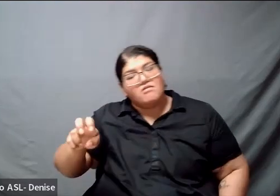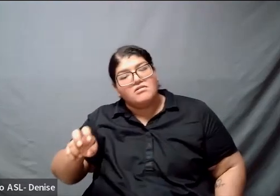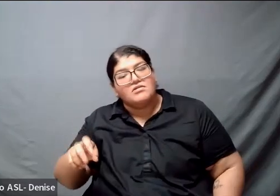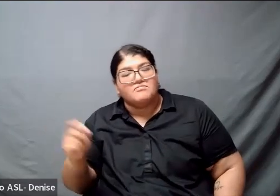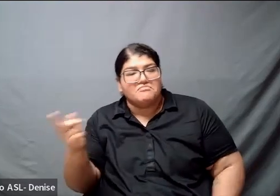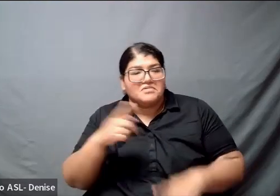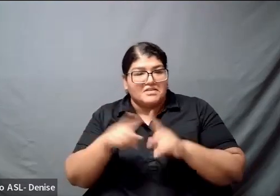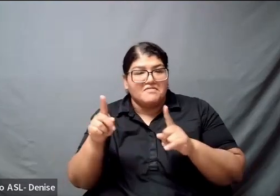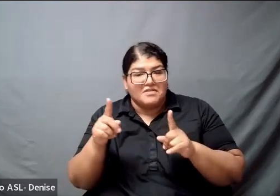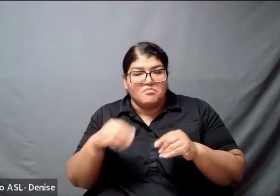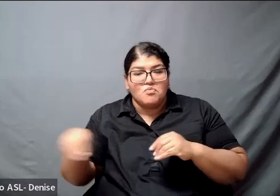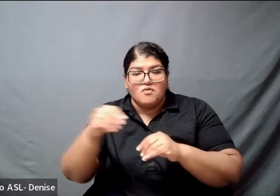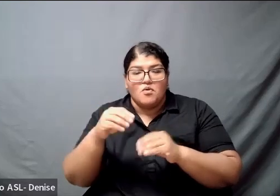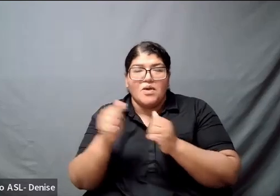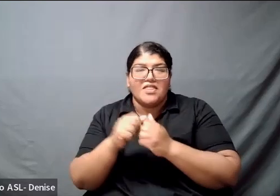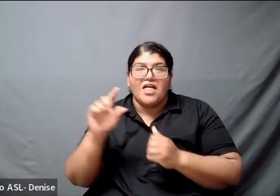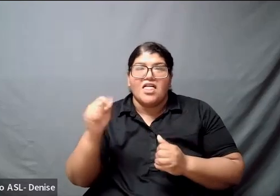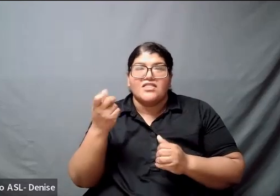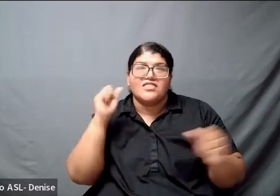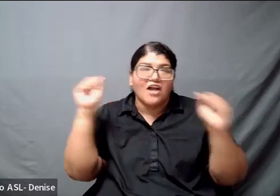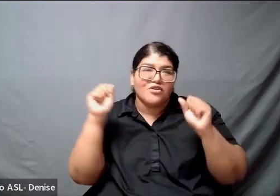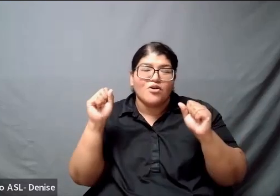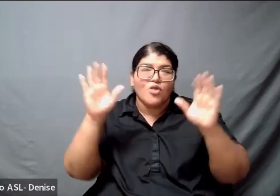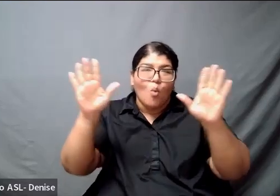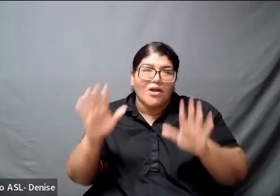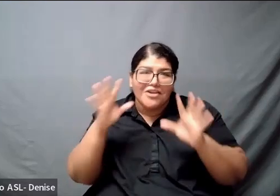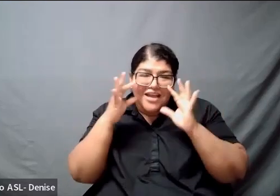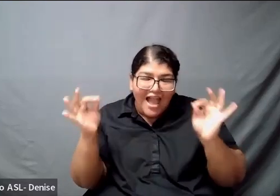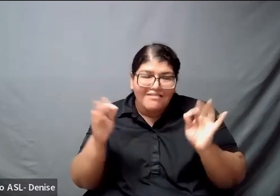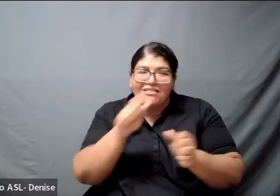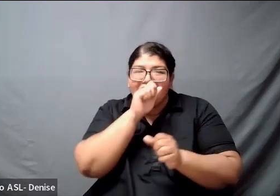they are excited to continue to write stories for and about young lgbtqia